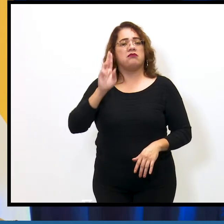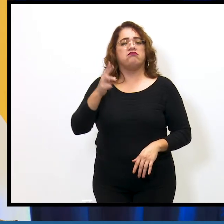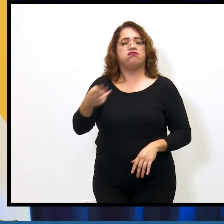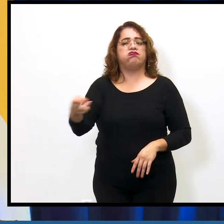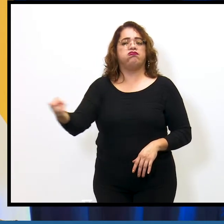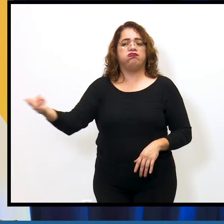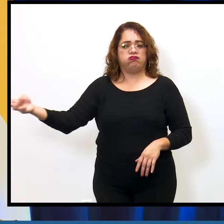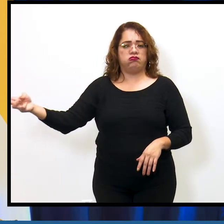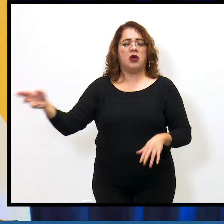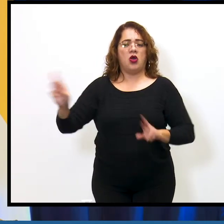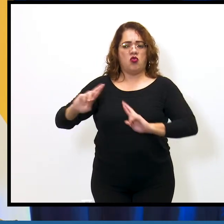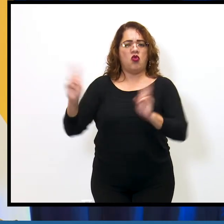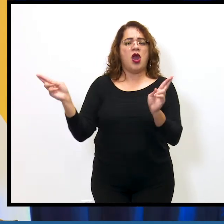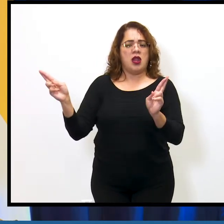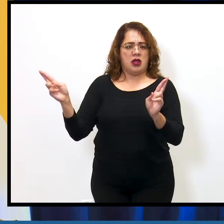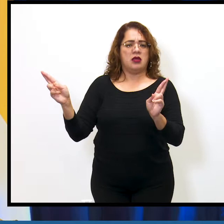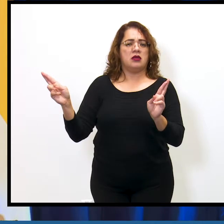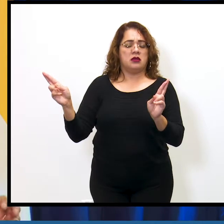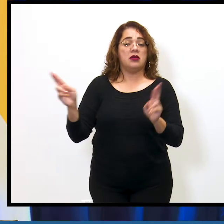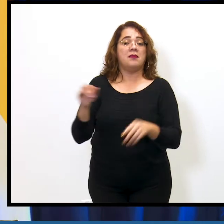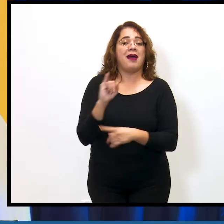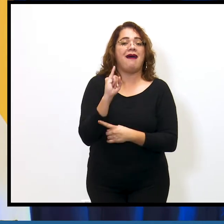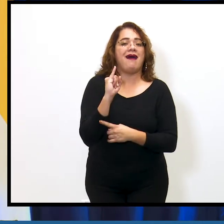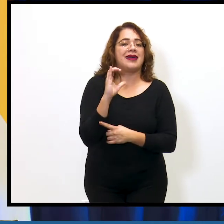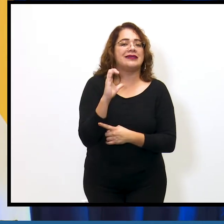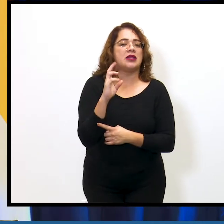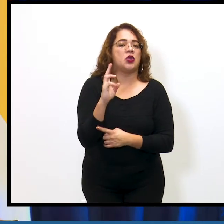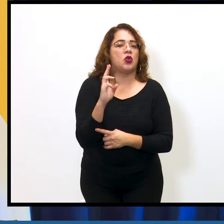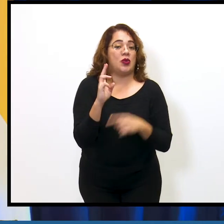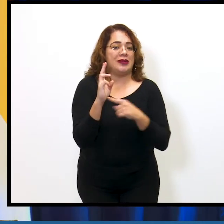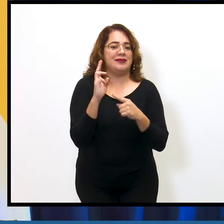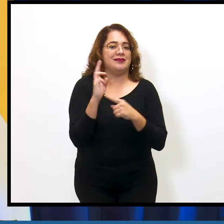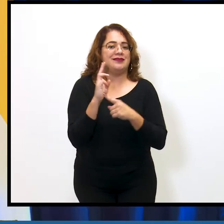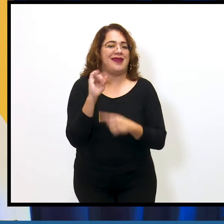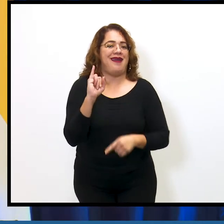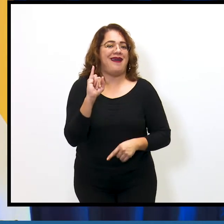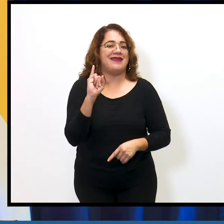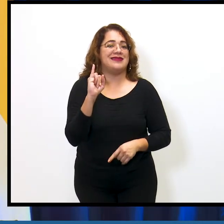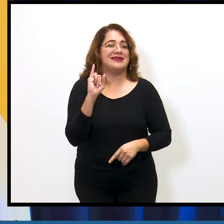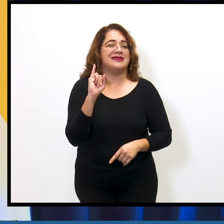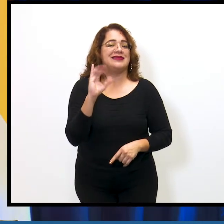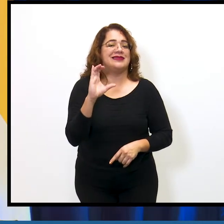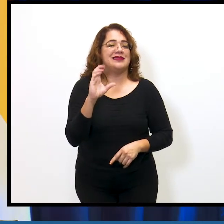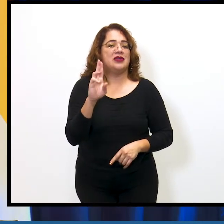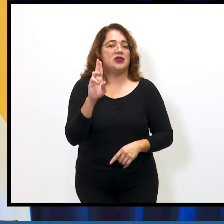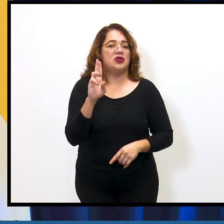The critical issue is ICU capacity, regional ICU capacity is at zero percent.